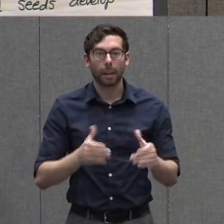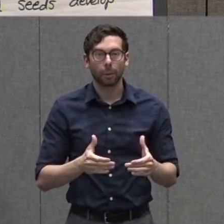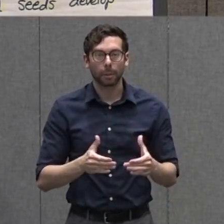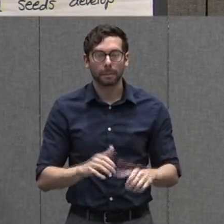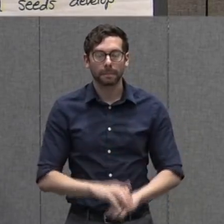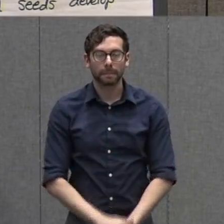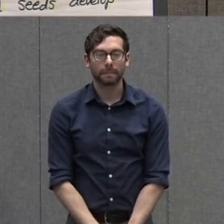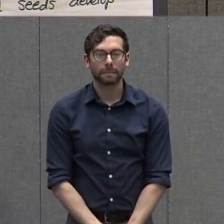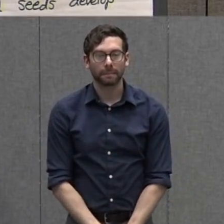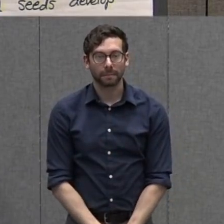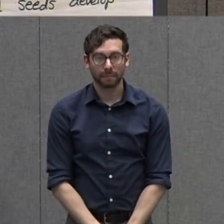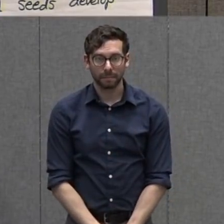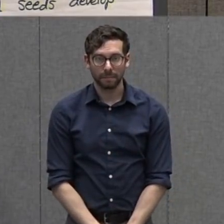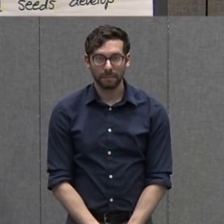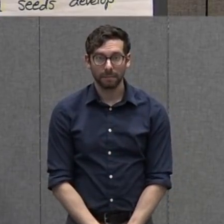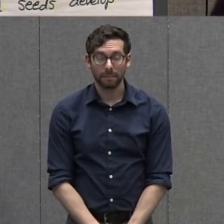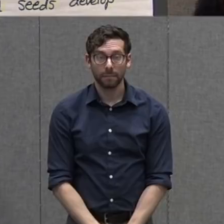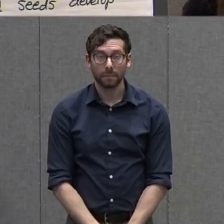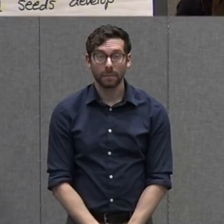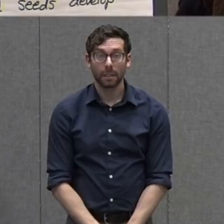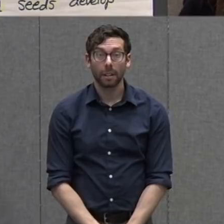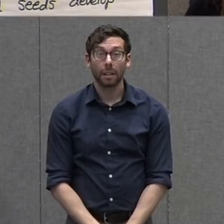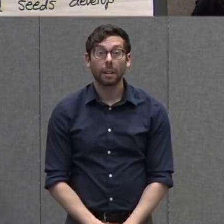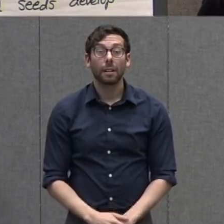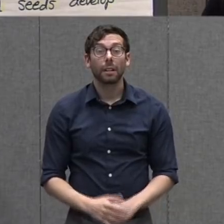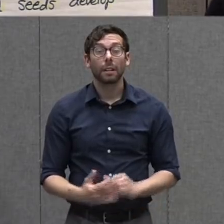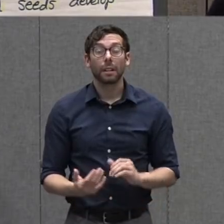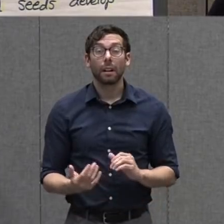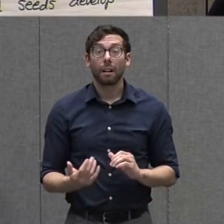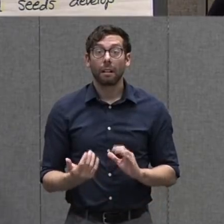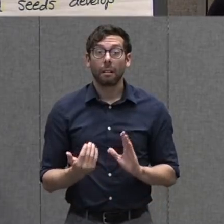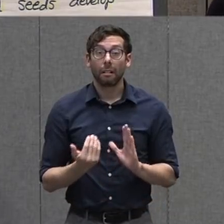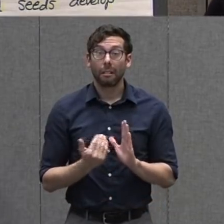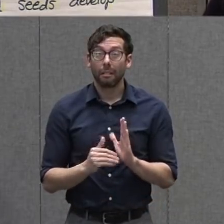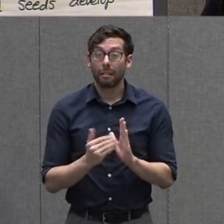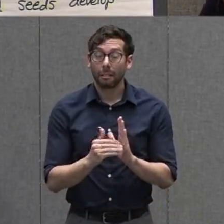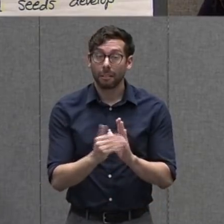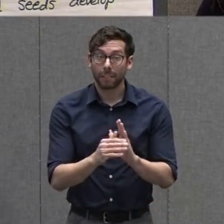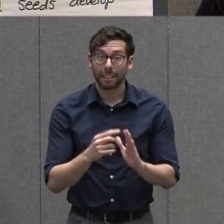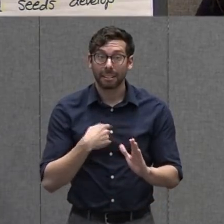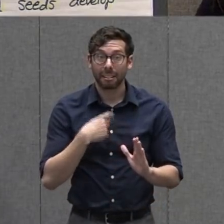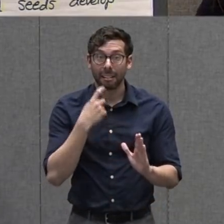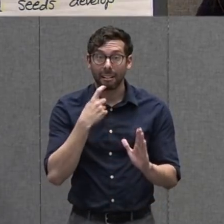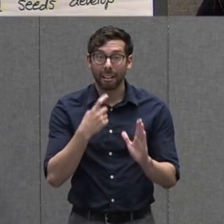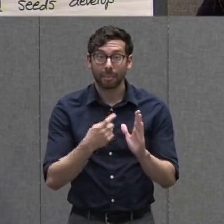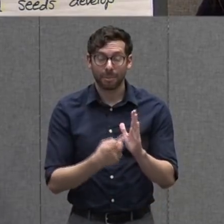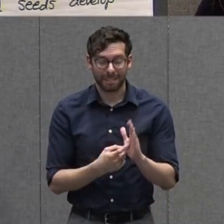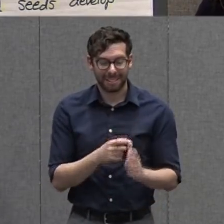Looking back at our word adaptation. I often see A and D together at the beginnings of words.